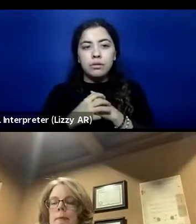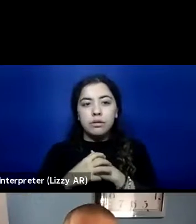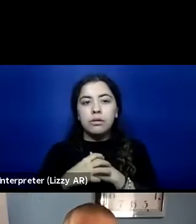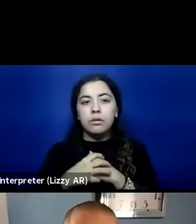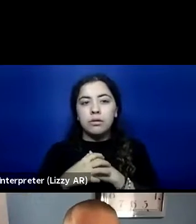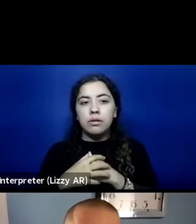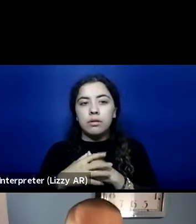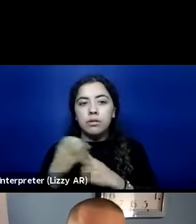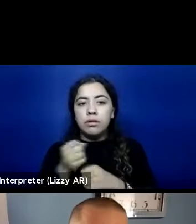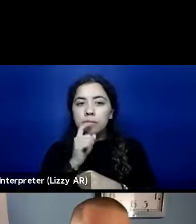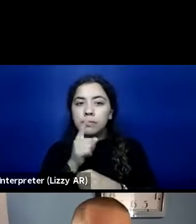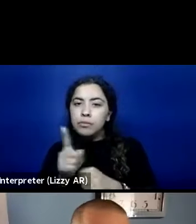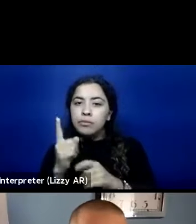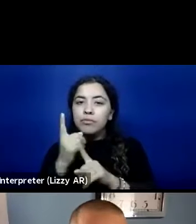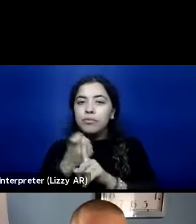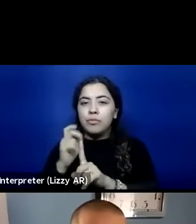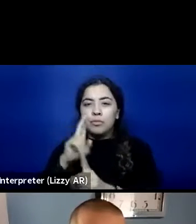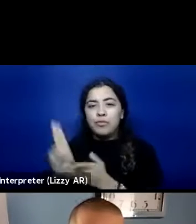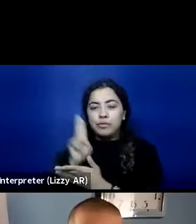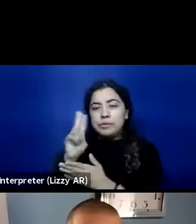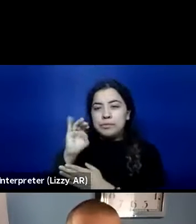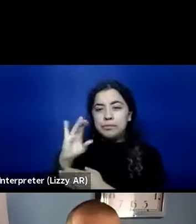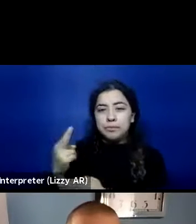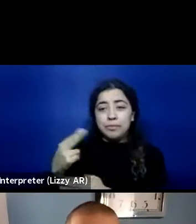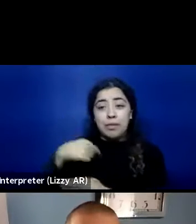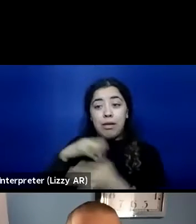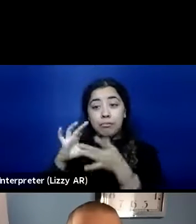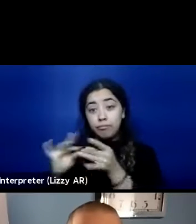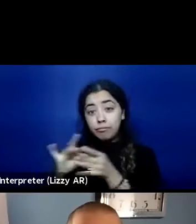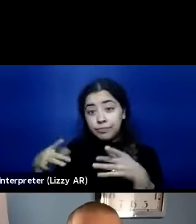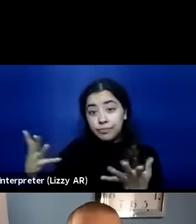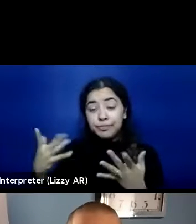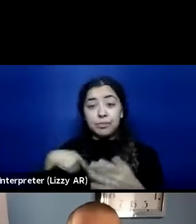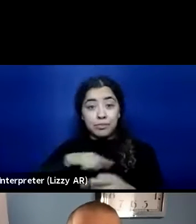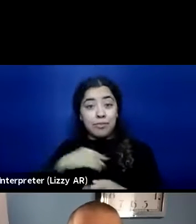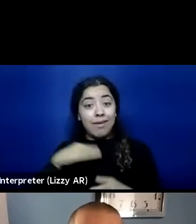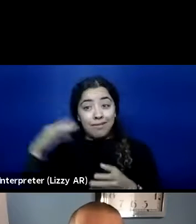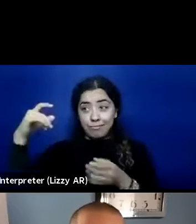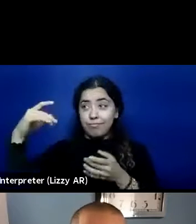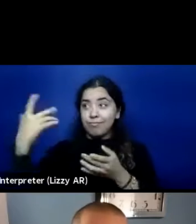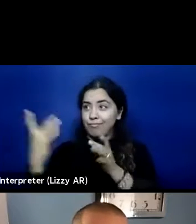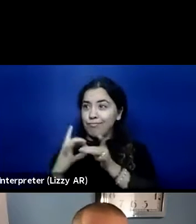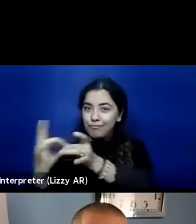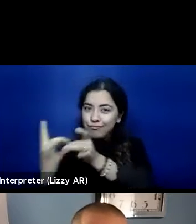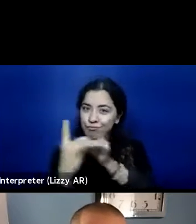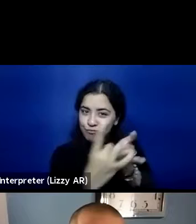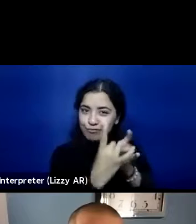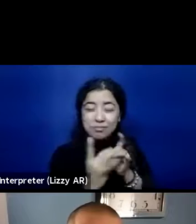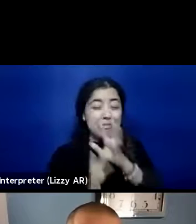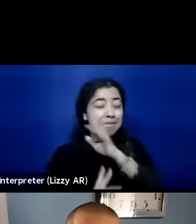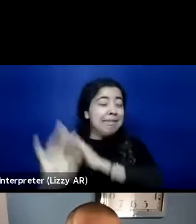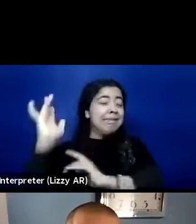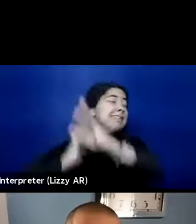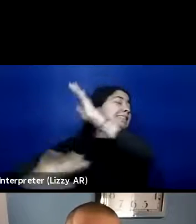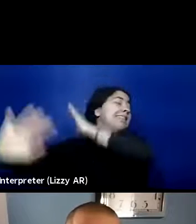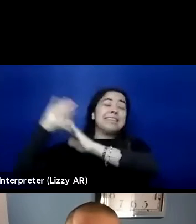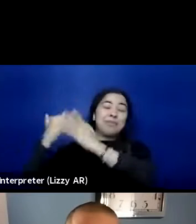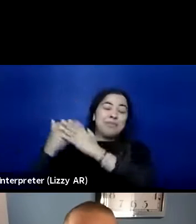So I would say that we actually have a connection, long before the accessibility,